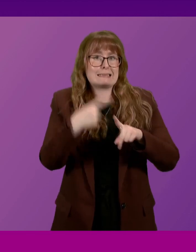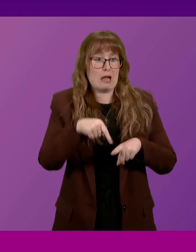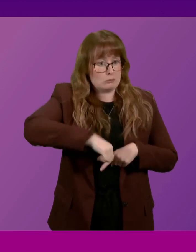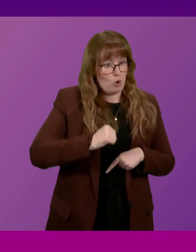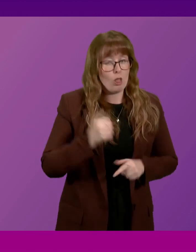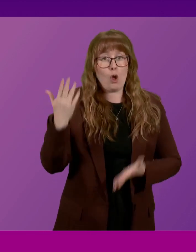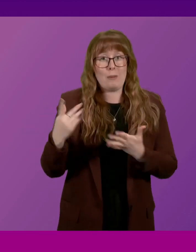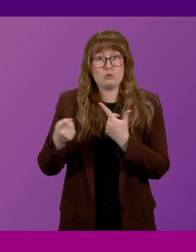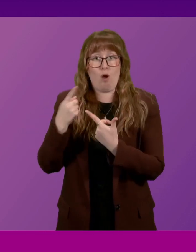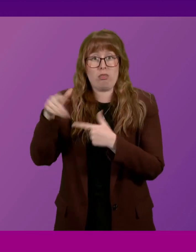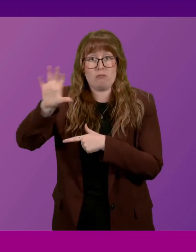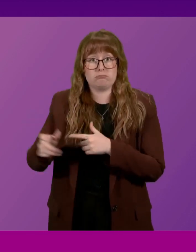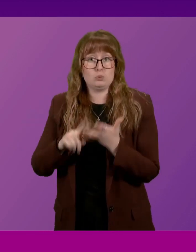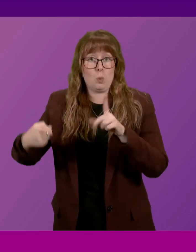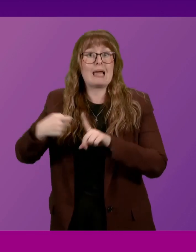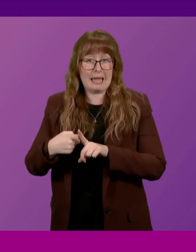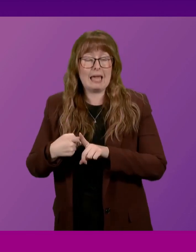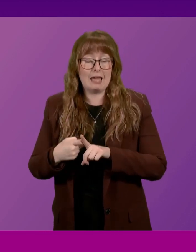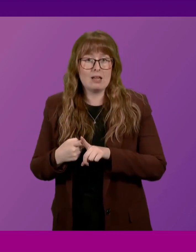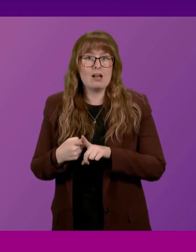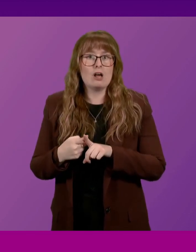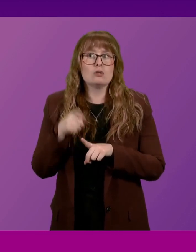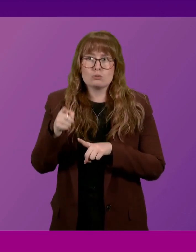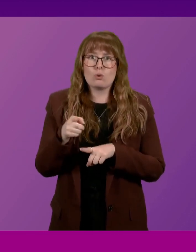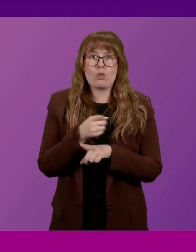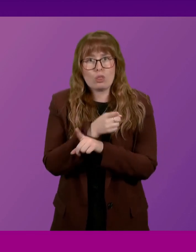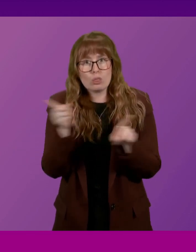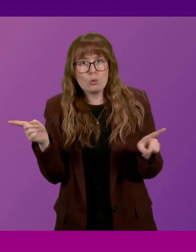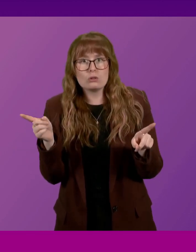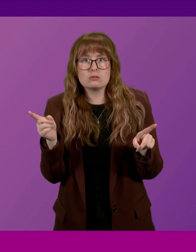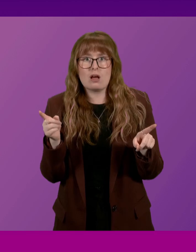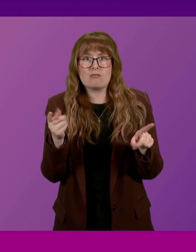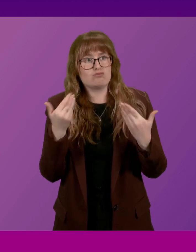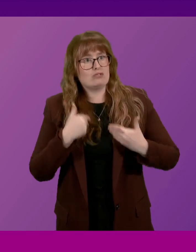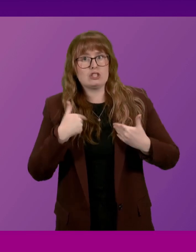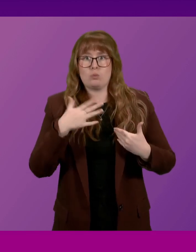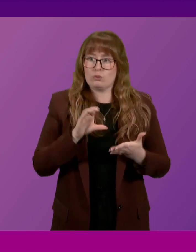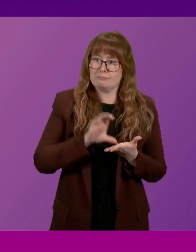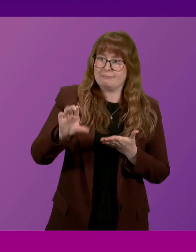in the UK. By asking those with the broadest shoulders to contribute a bit more, we can fund